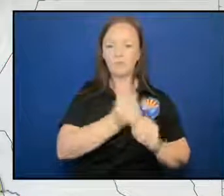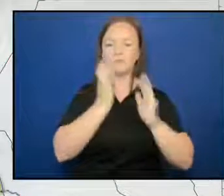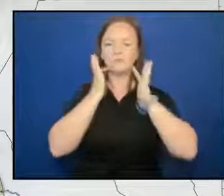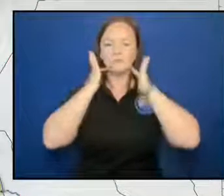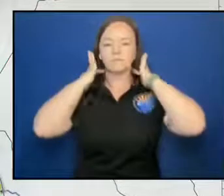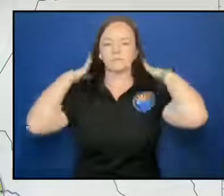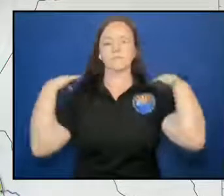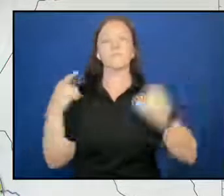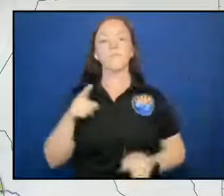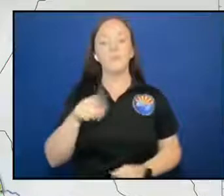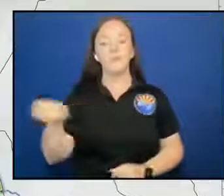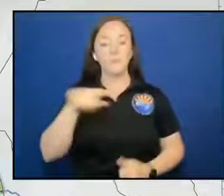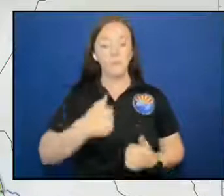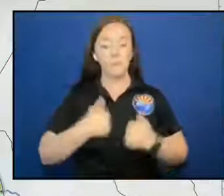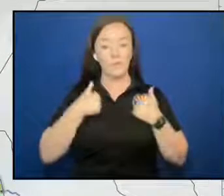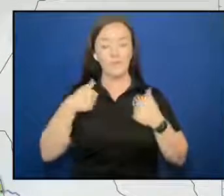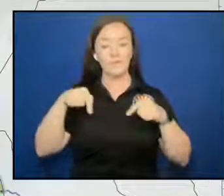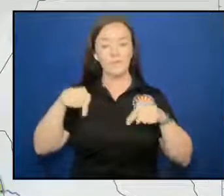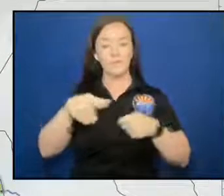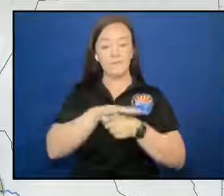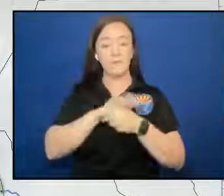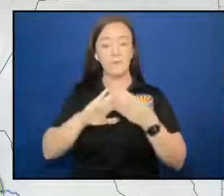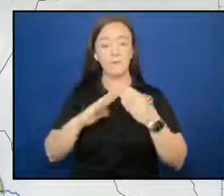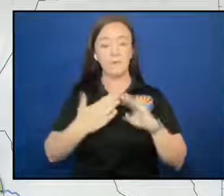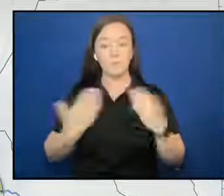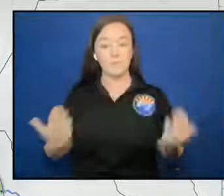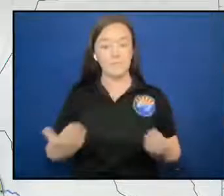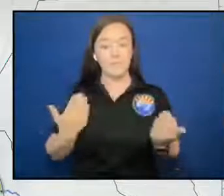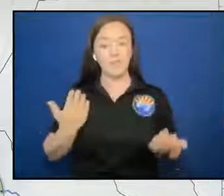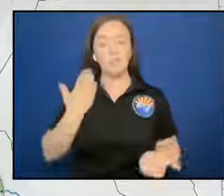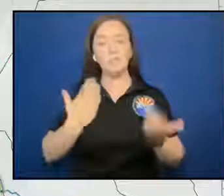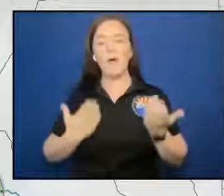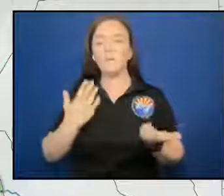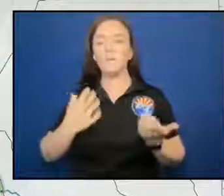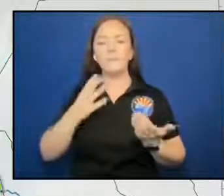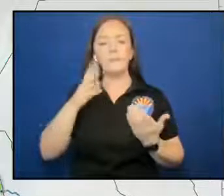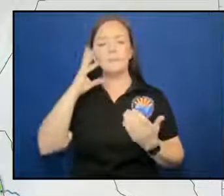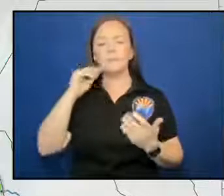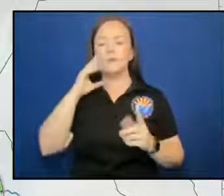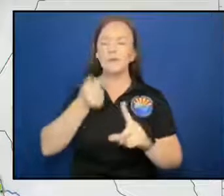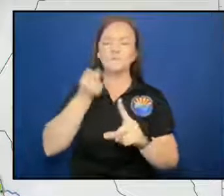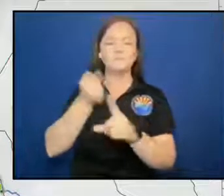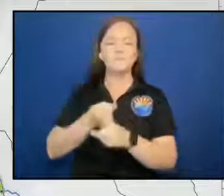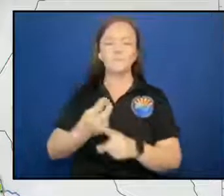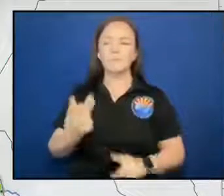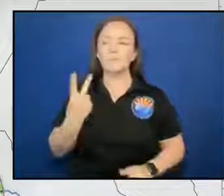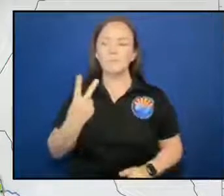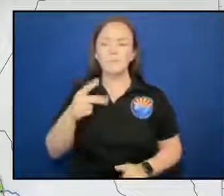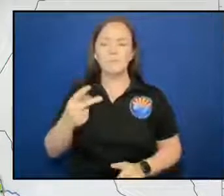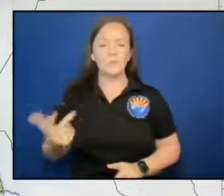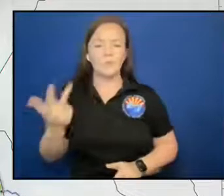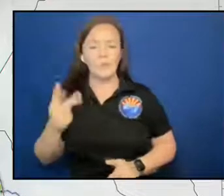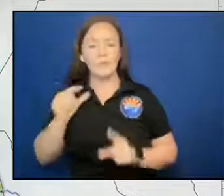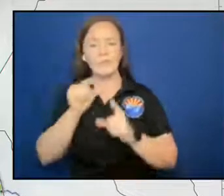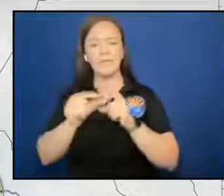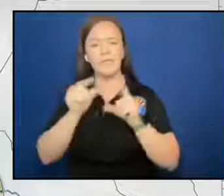AND DEBRIS FLOWS ASSOCIATED WITH THESE LARGE FIRES, SEVERE FIRE SCARS CAN BE CATASTROPHIC. AND THERE IS